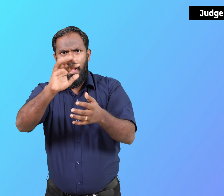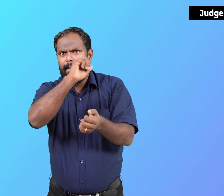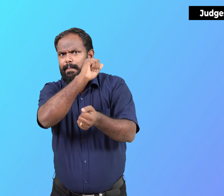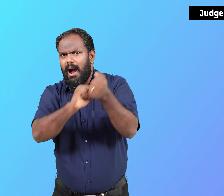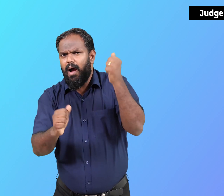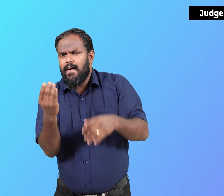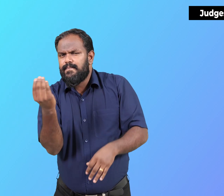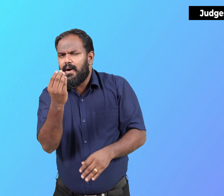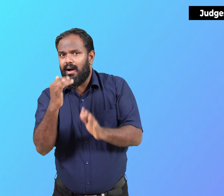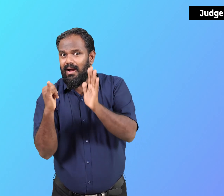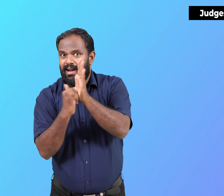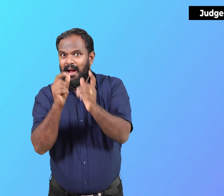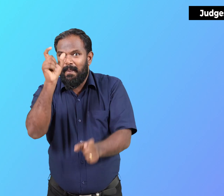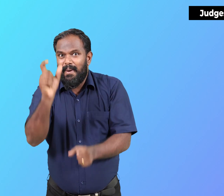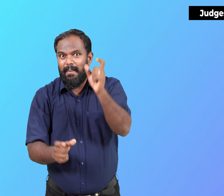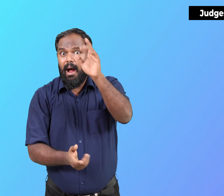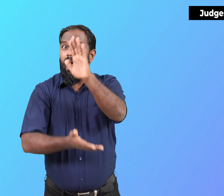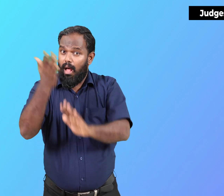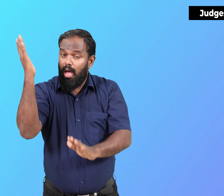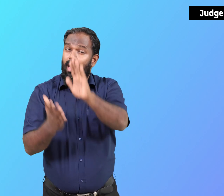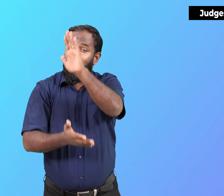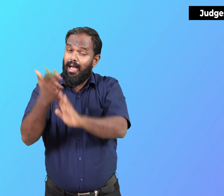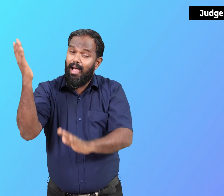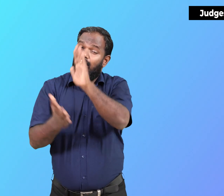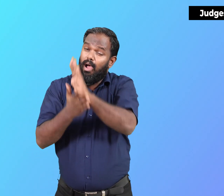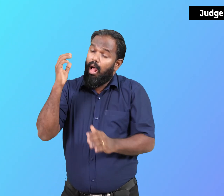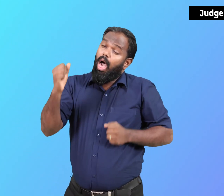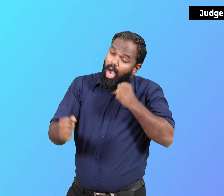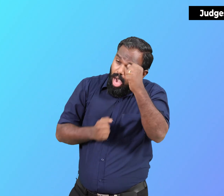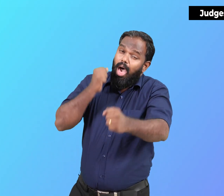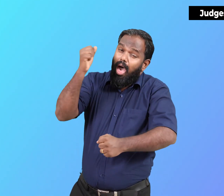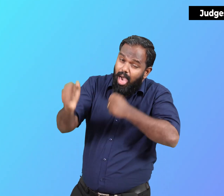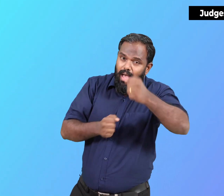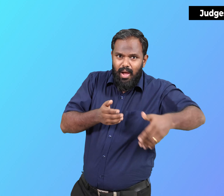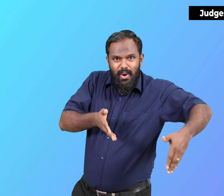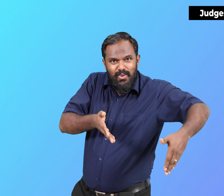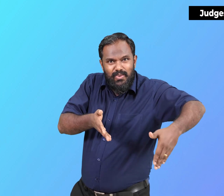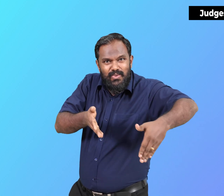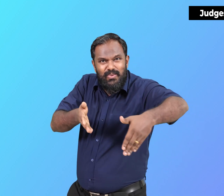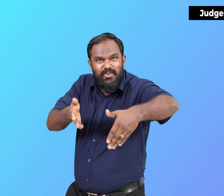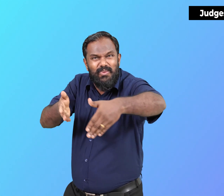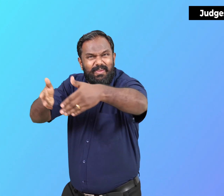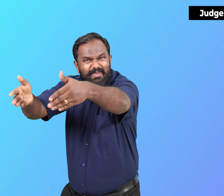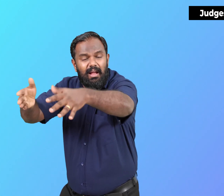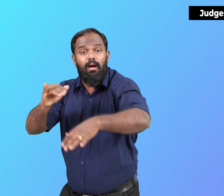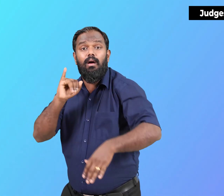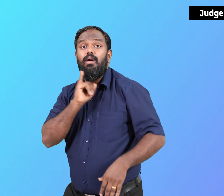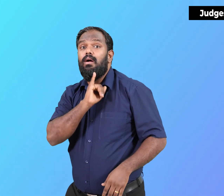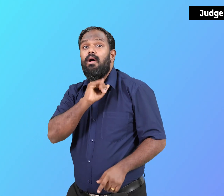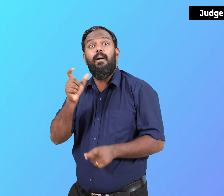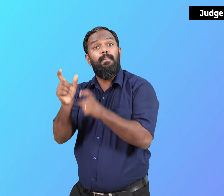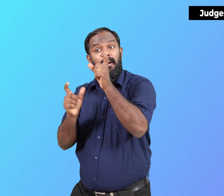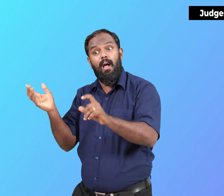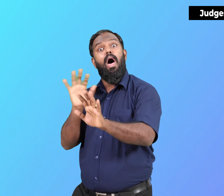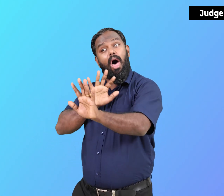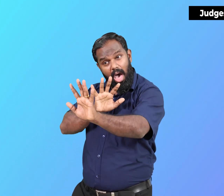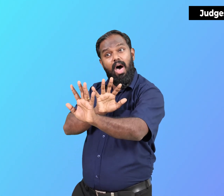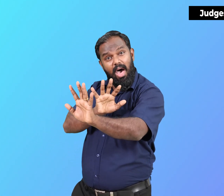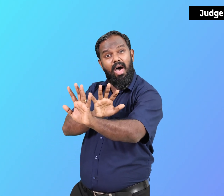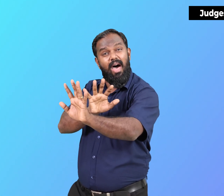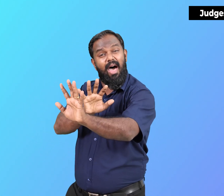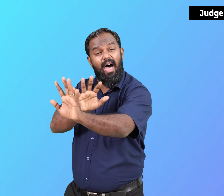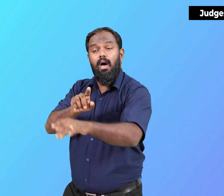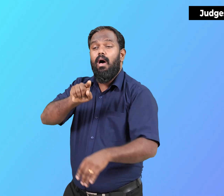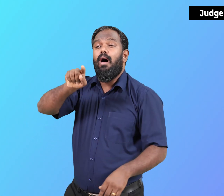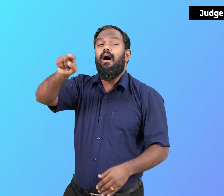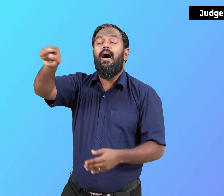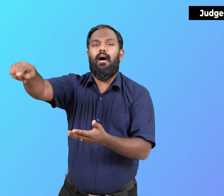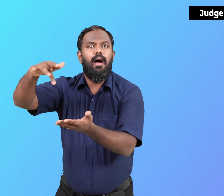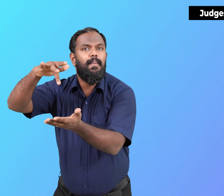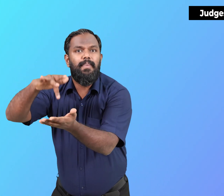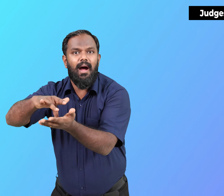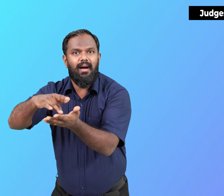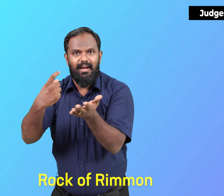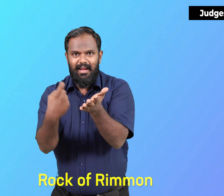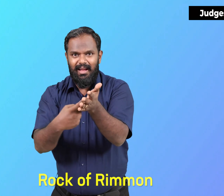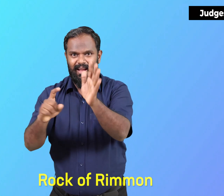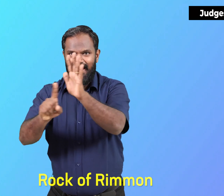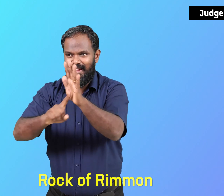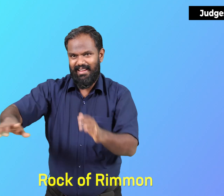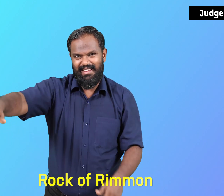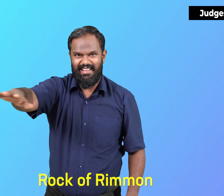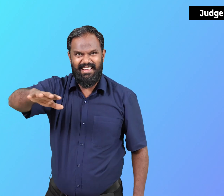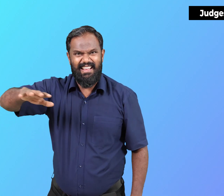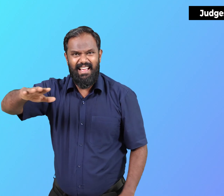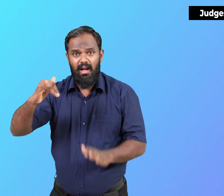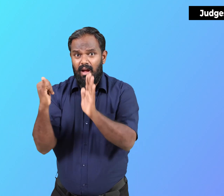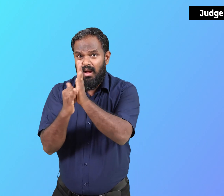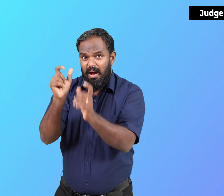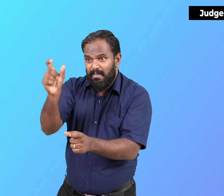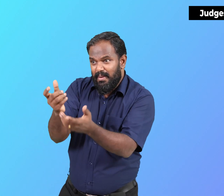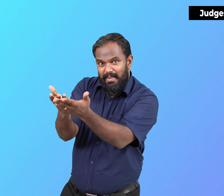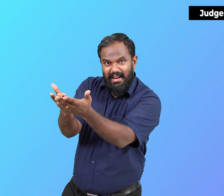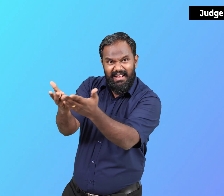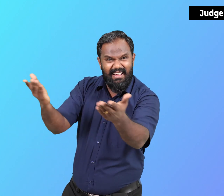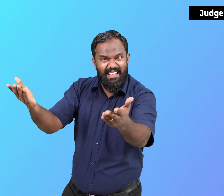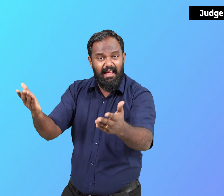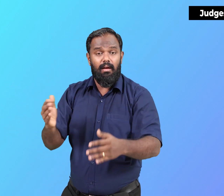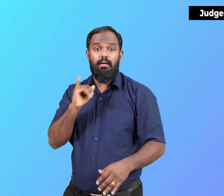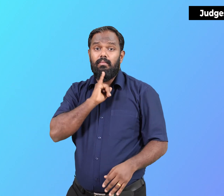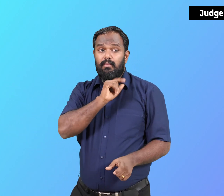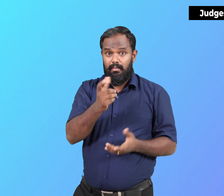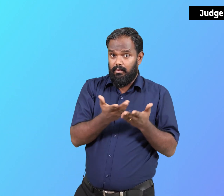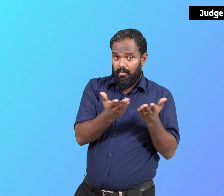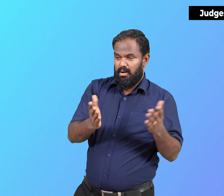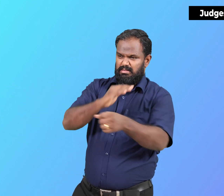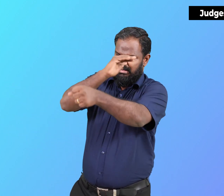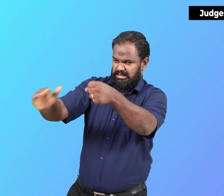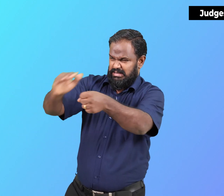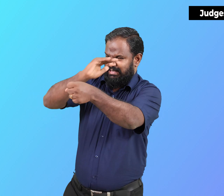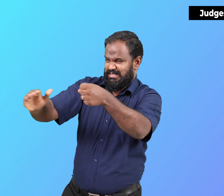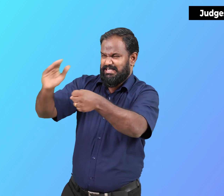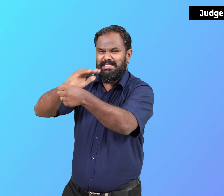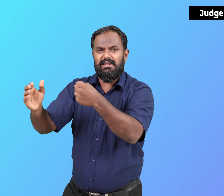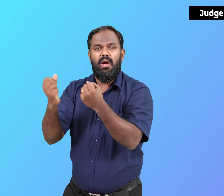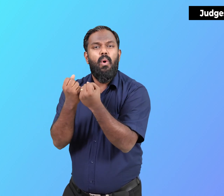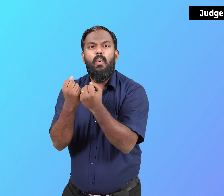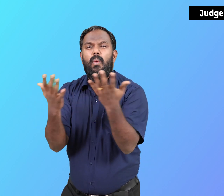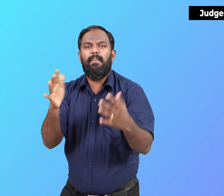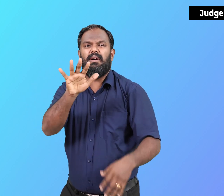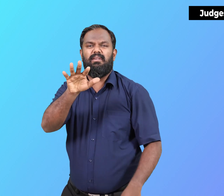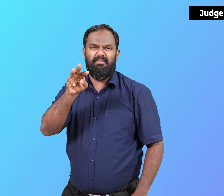The army of Benjamin turned around and ran towards the desert. They ran to a place called the Rock of Rimmon, but the army of Israel killed 5000 soldiers from the army of Benjamin along the roads.